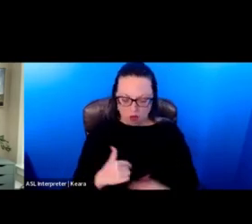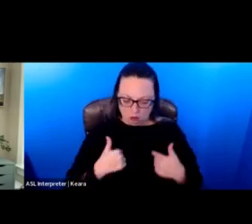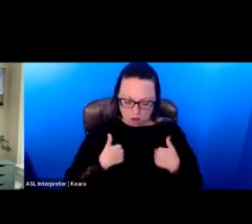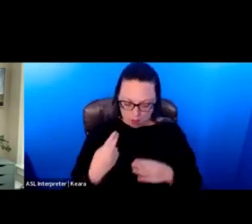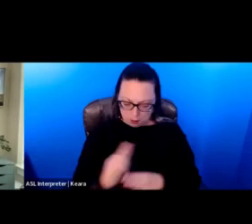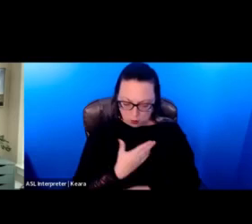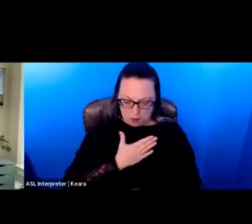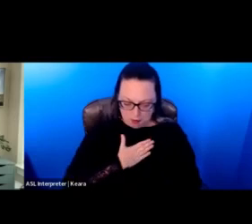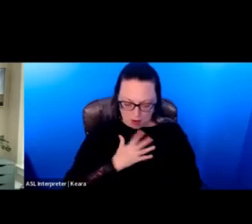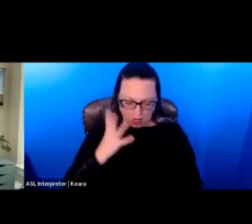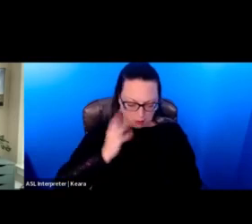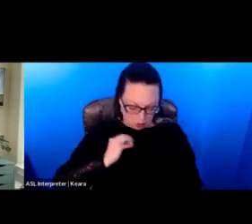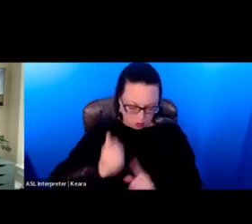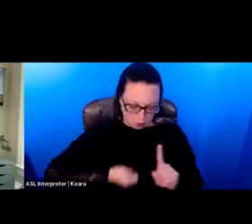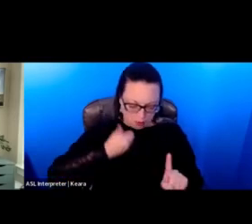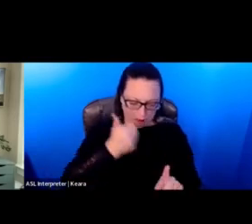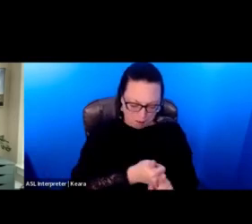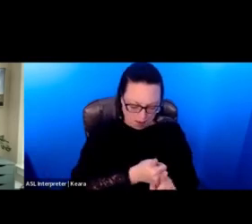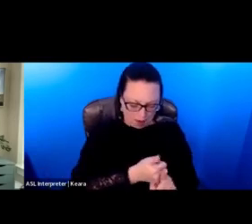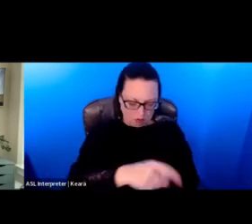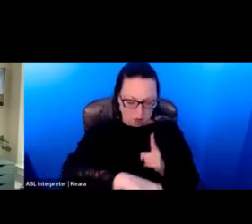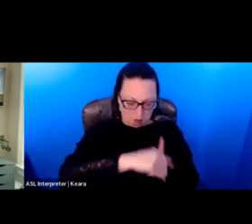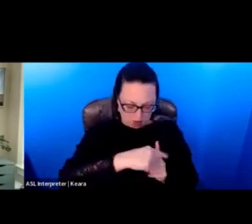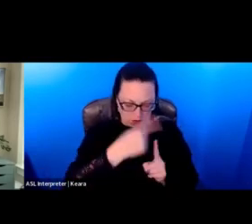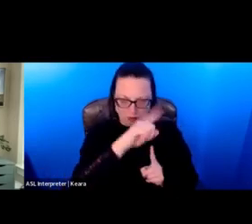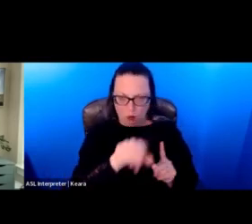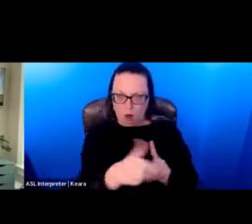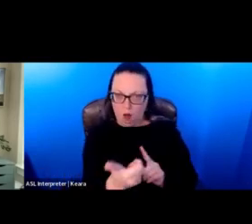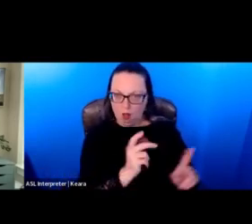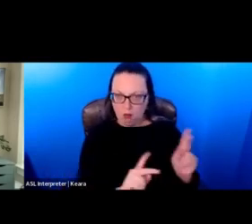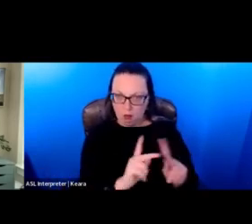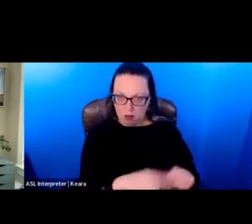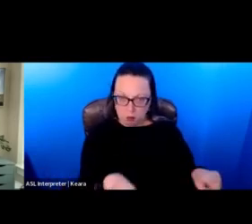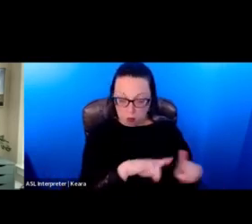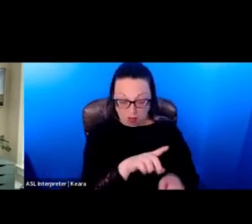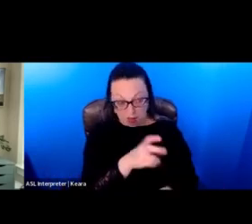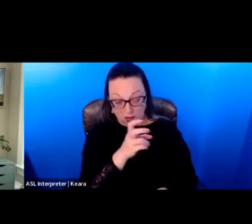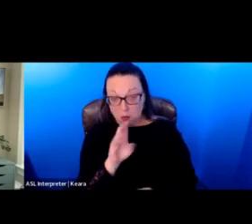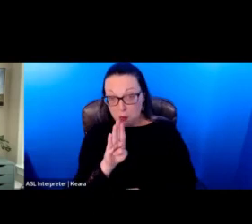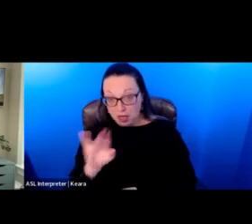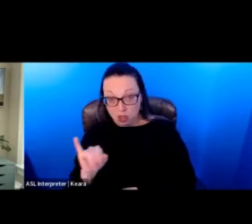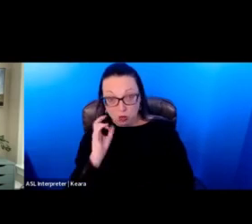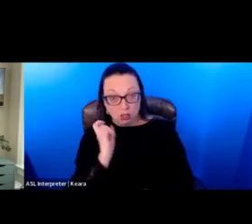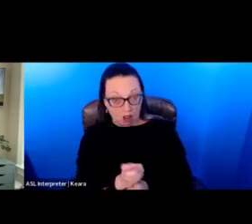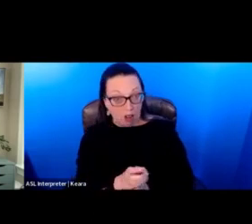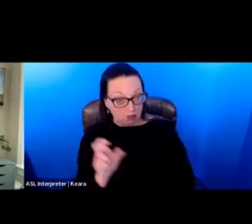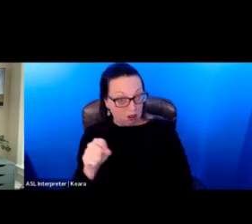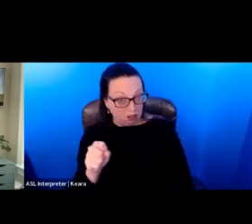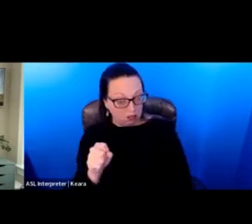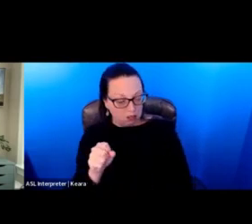difference for for others, that as hard as brain injury is at least we can we can make it a